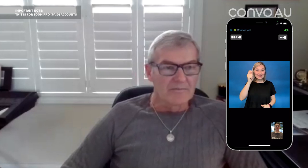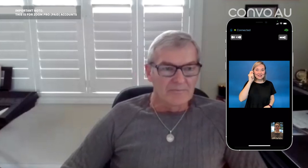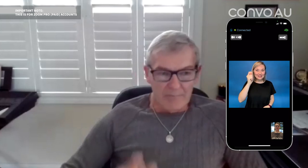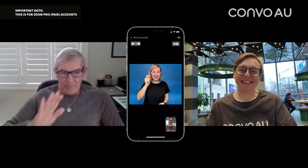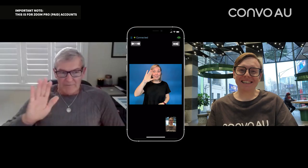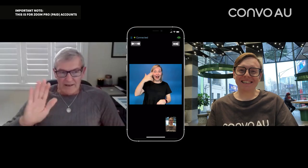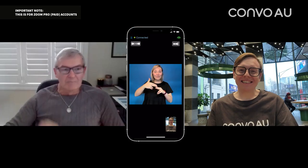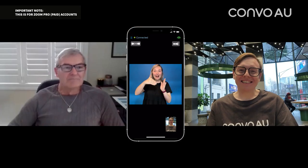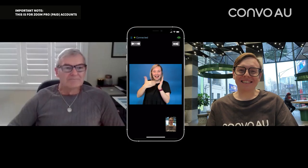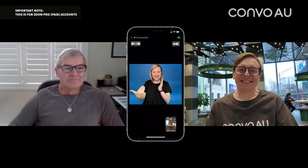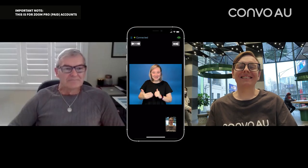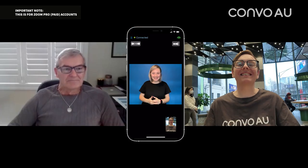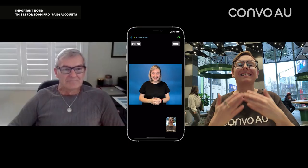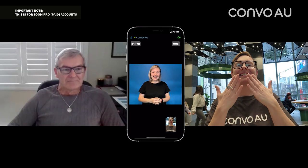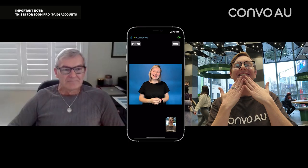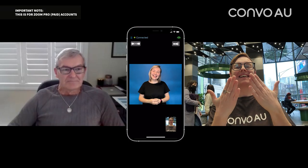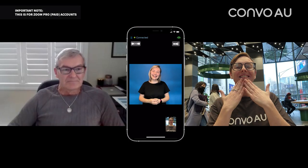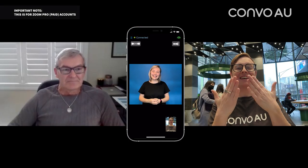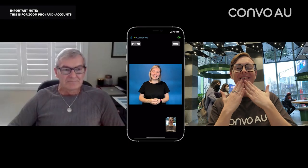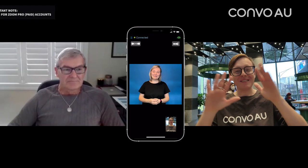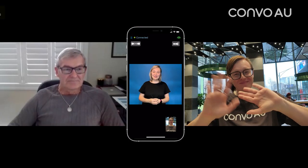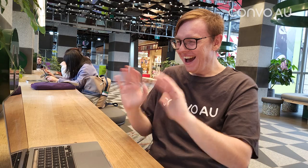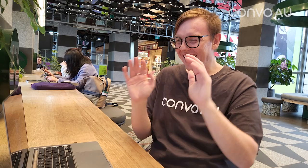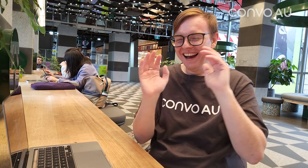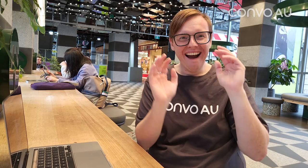I'll be in touch soon. Bye for now. Thank you, bye-bye!